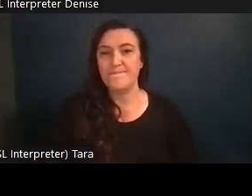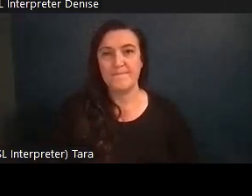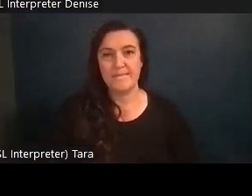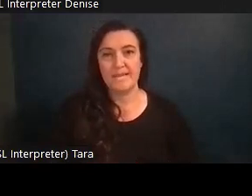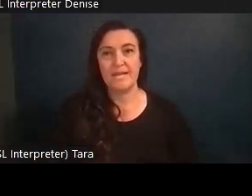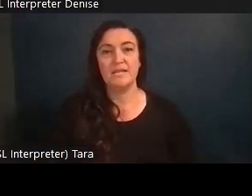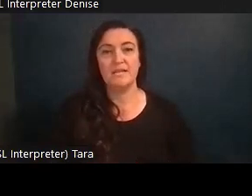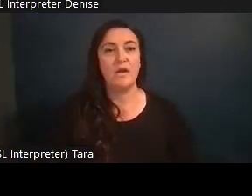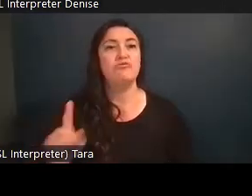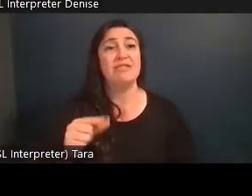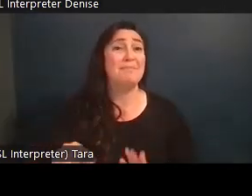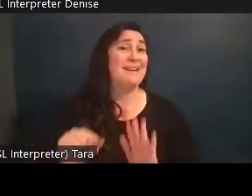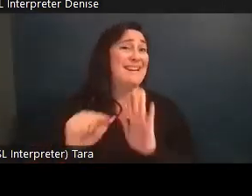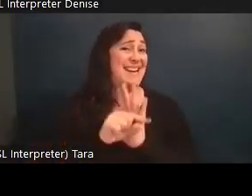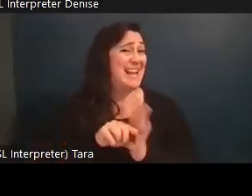I don't know, I don't know if they're really negative, but